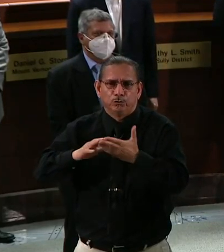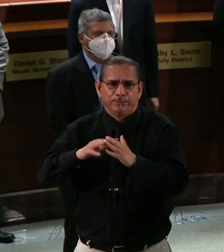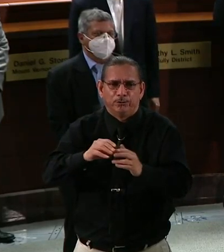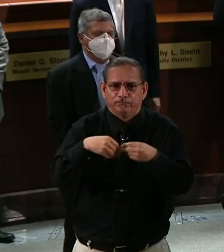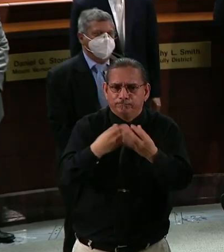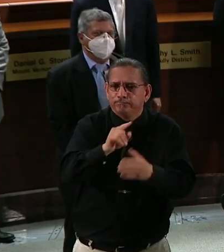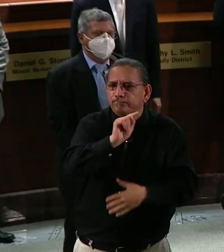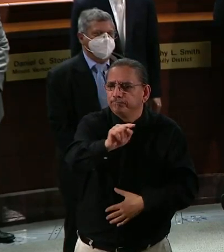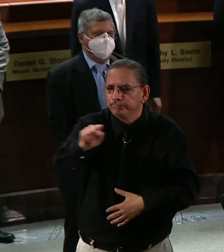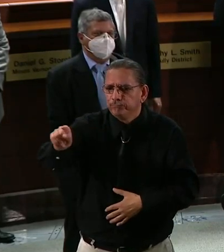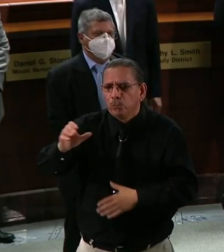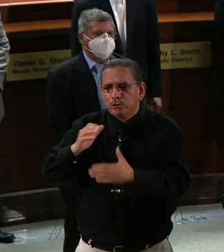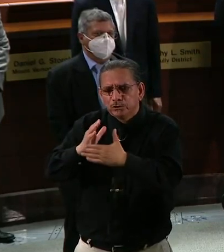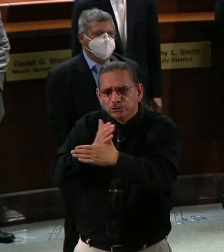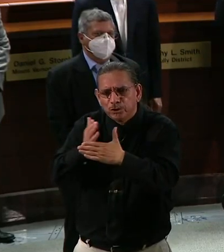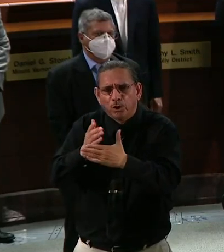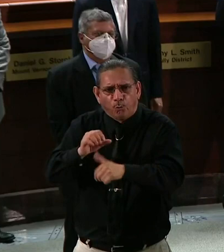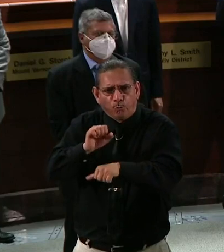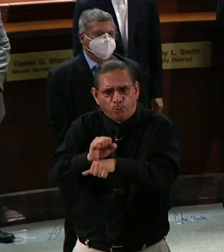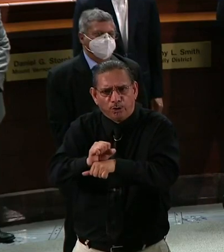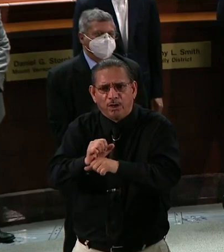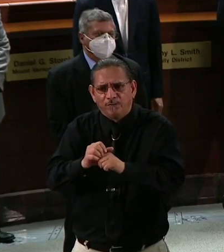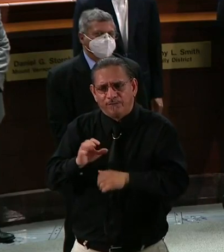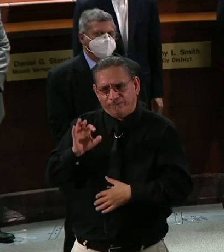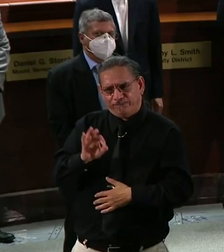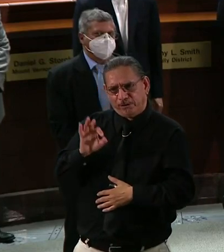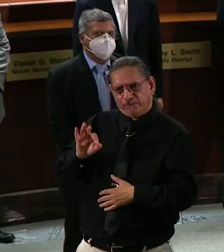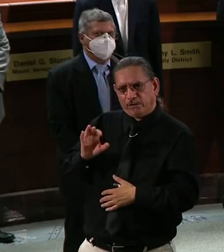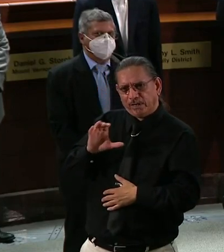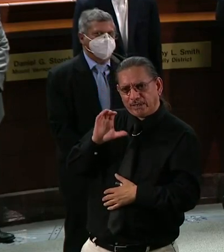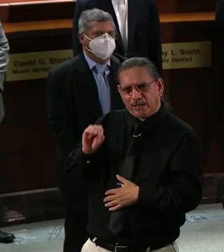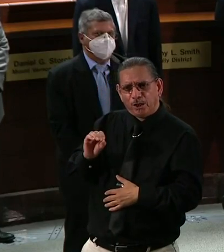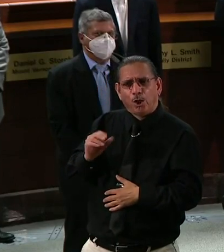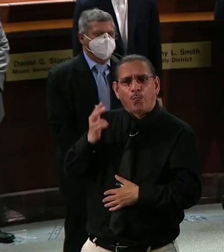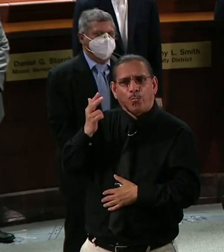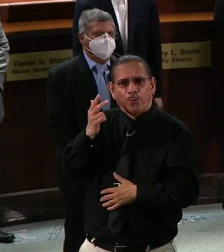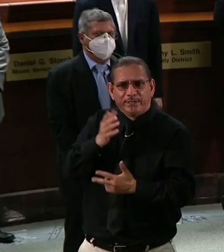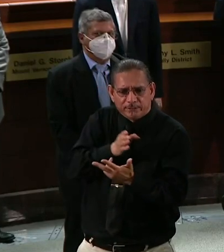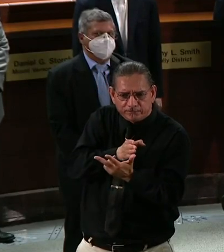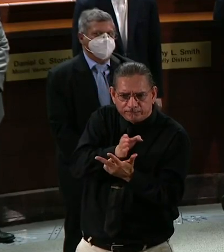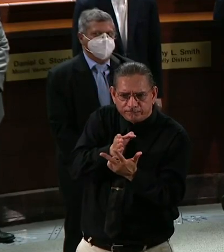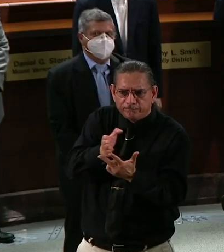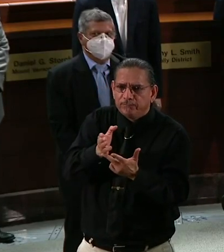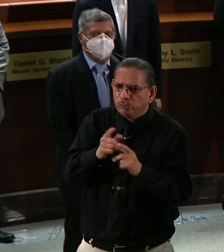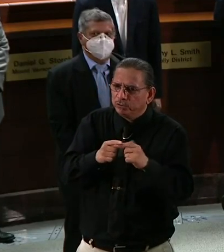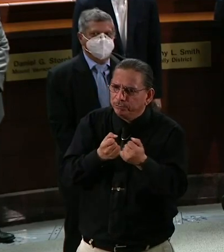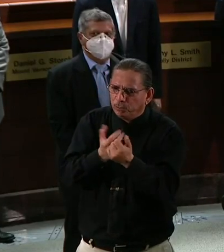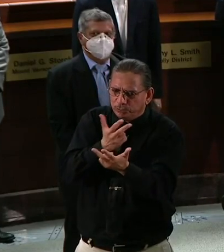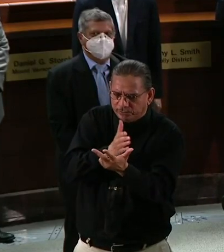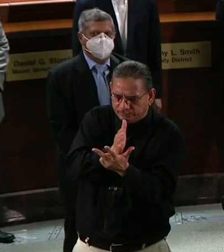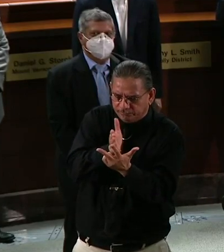SEE. LOCAL. THAT VEHICLE EIGHT